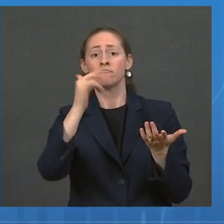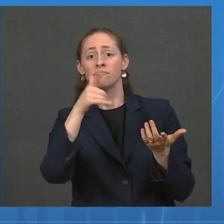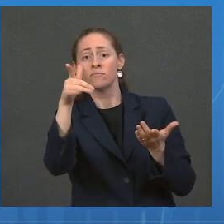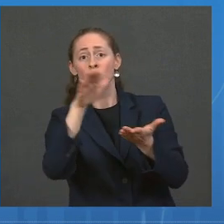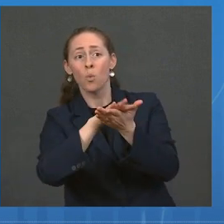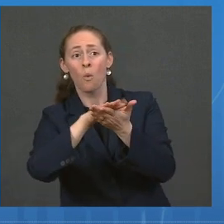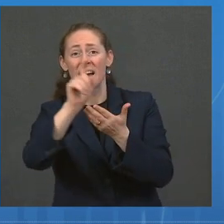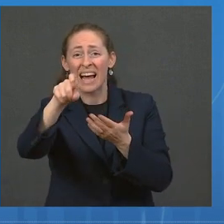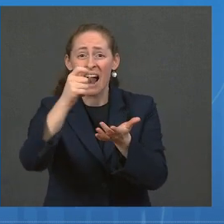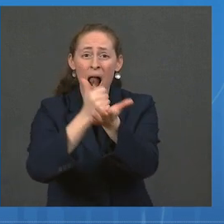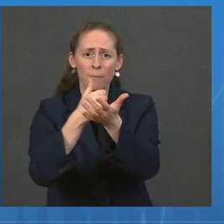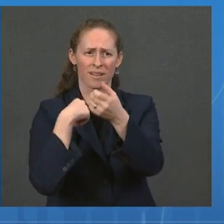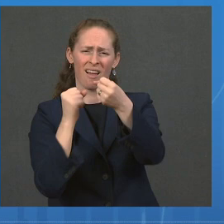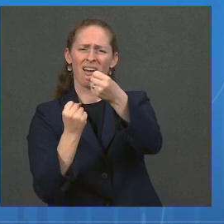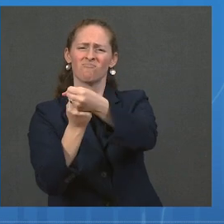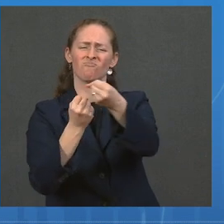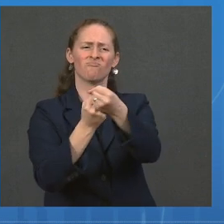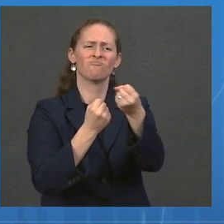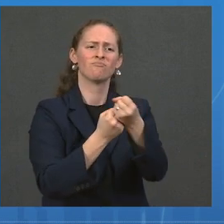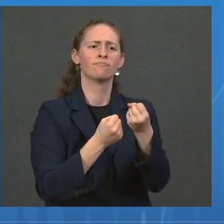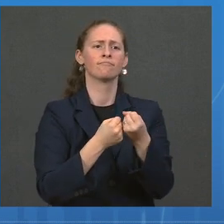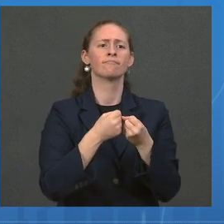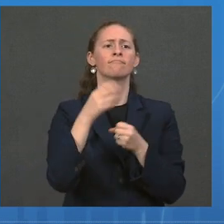and deploying mobile clinics to meet families where they are,